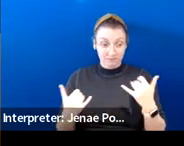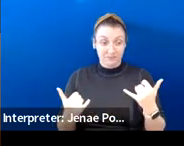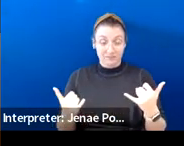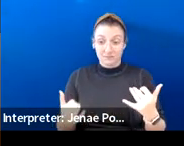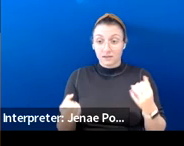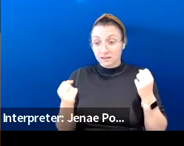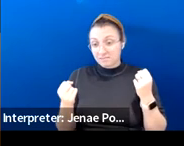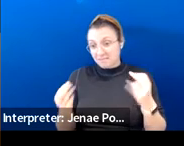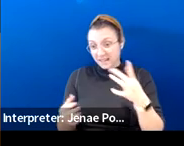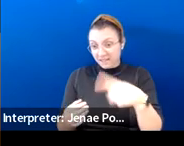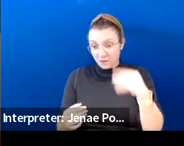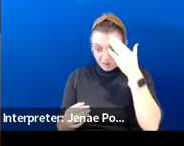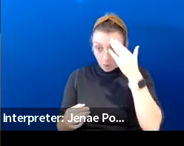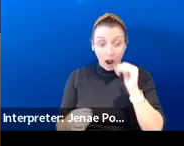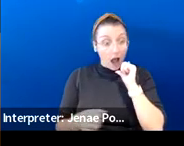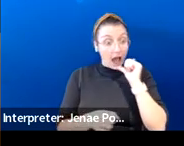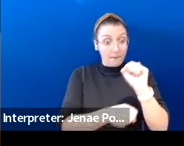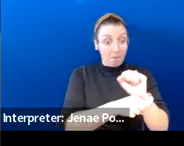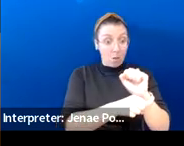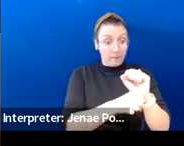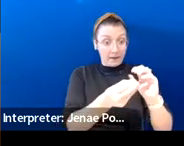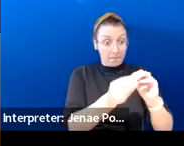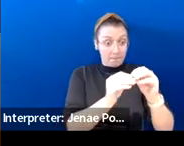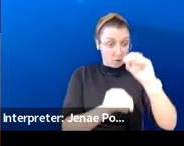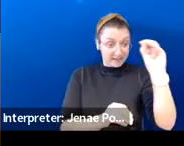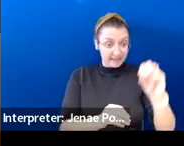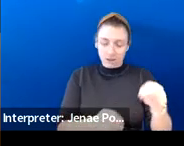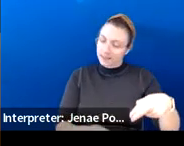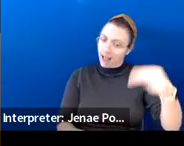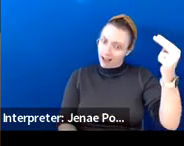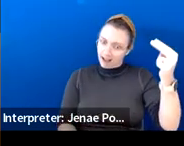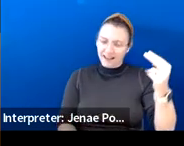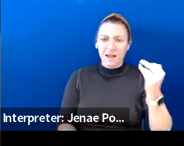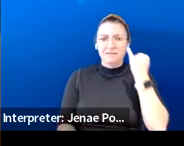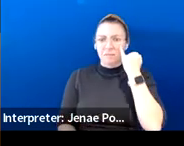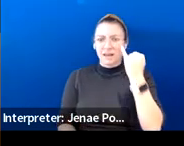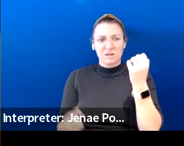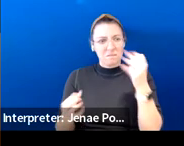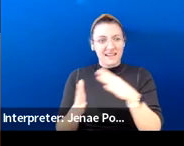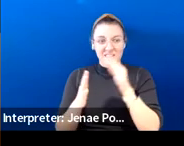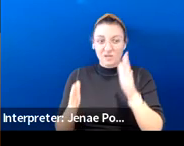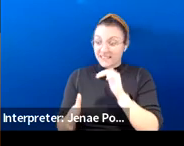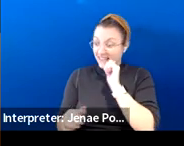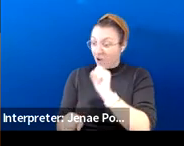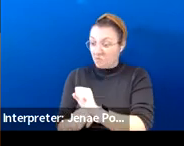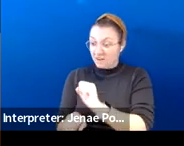the unemployment rate is very high. So I can imagine how many students are unemployed and are still seeking jobs.